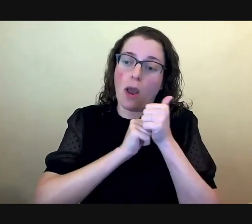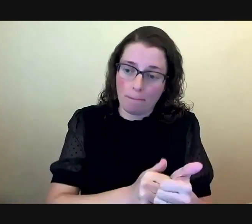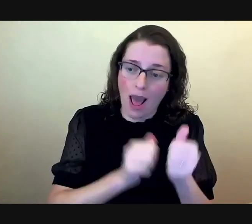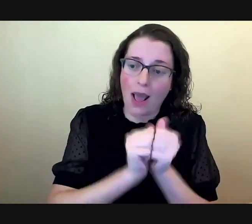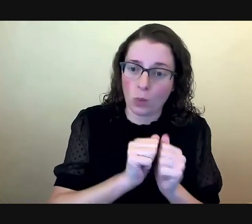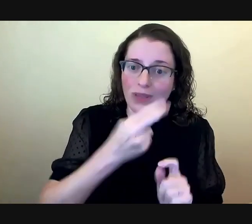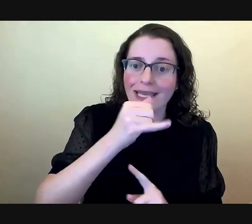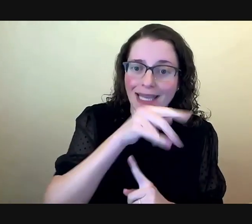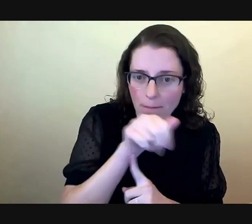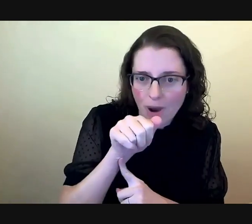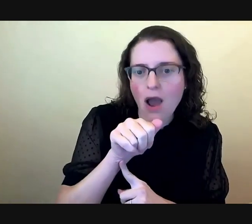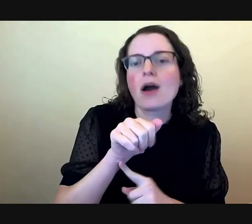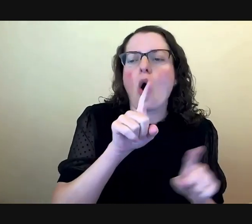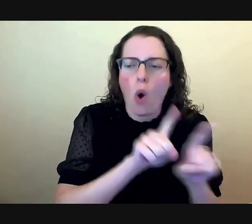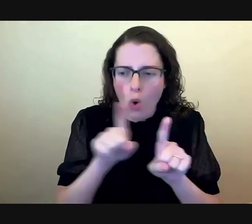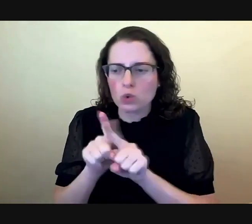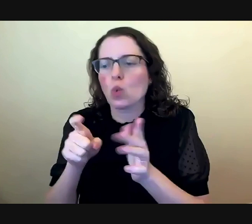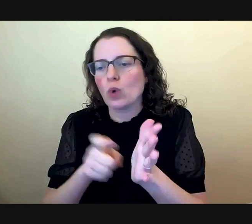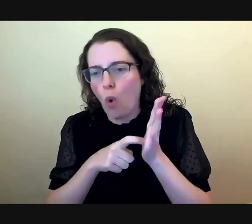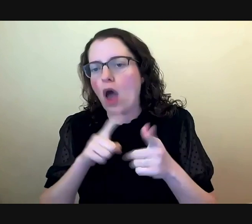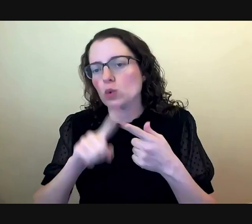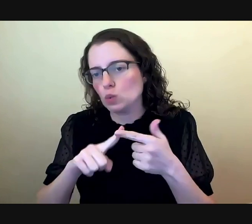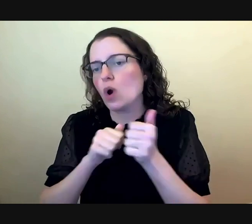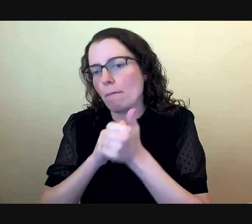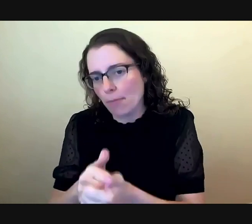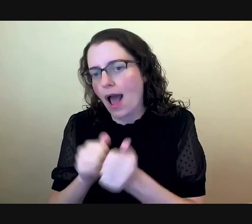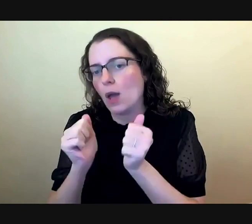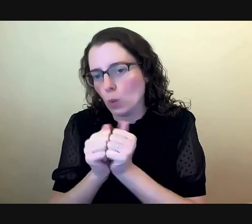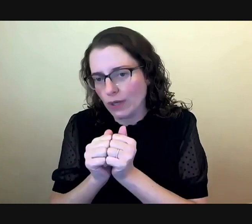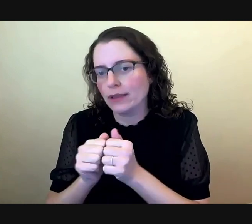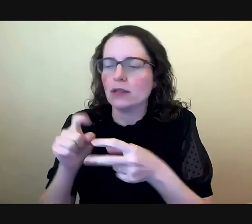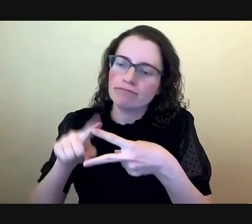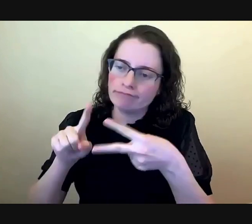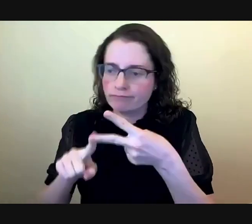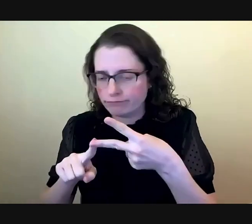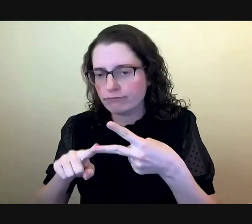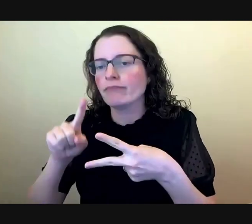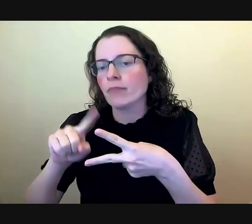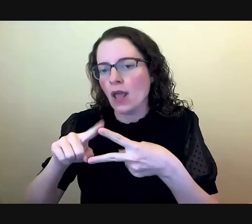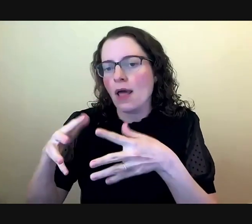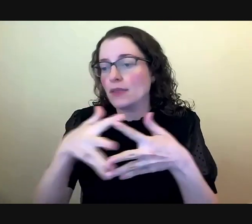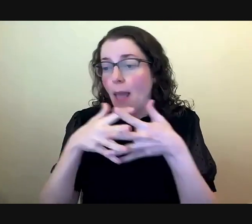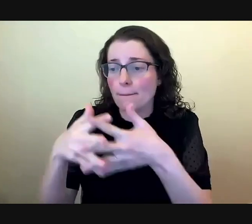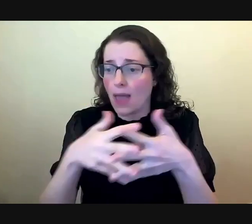Any businesses that are required to comply with HIPAA are also therefore required to comply with disability rights